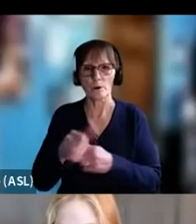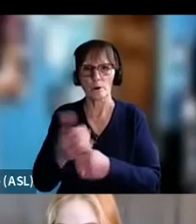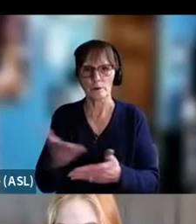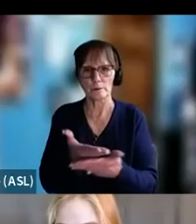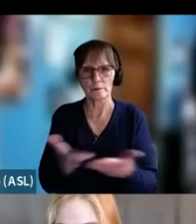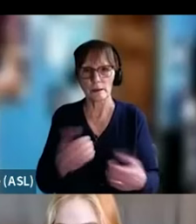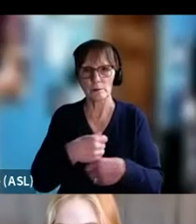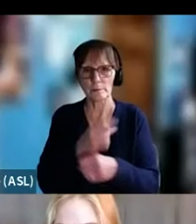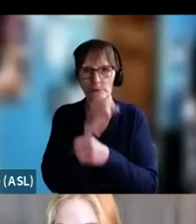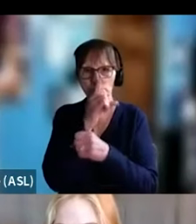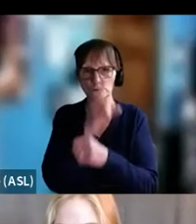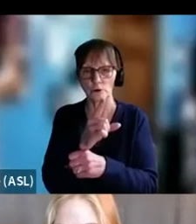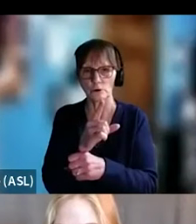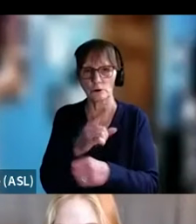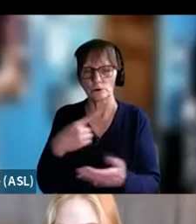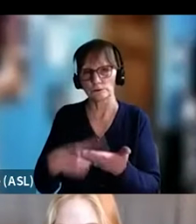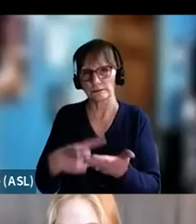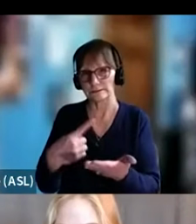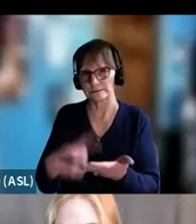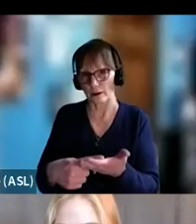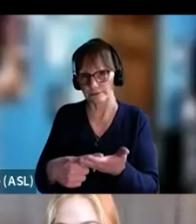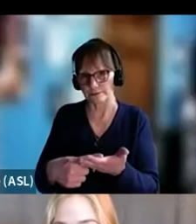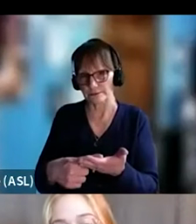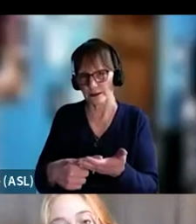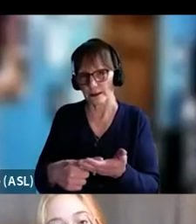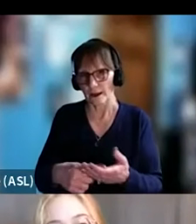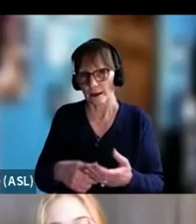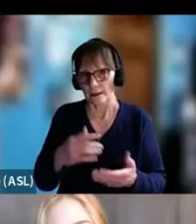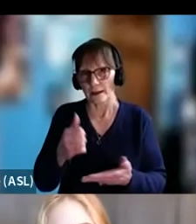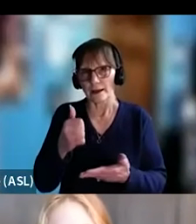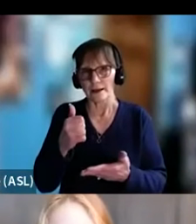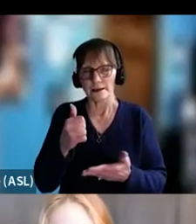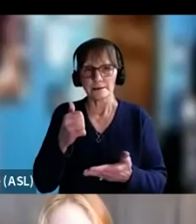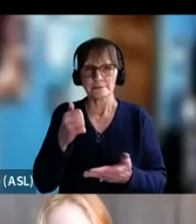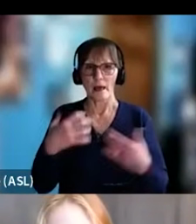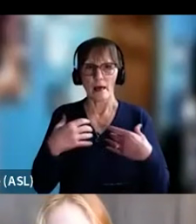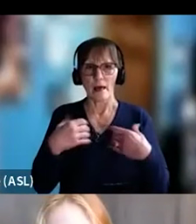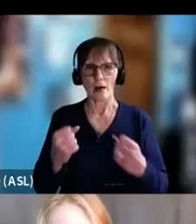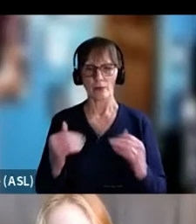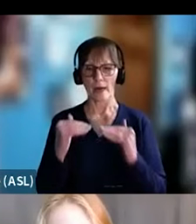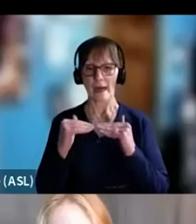we think and talk about is really health equity in this space